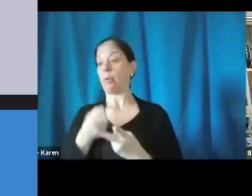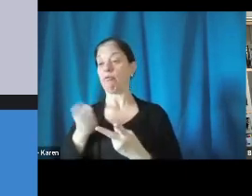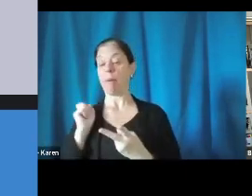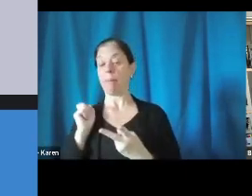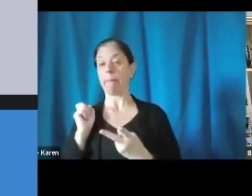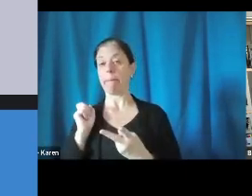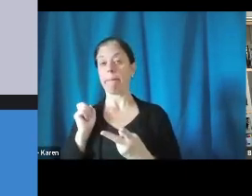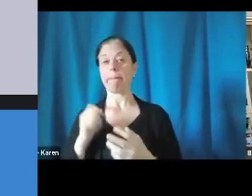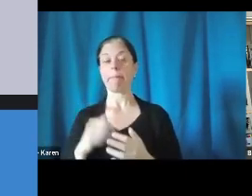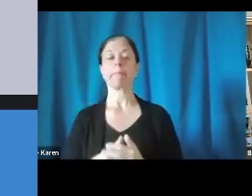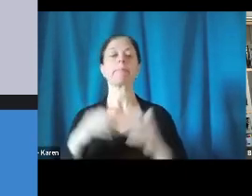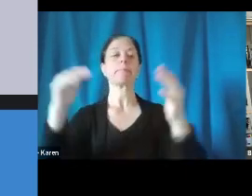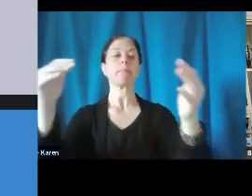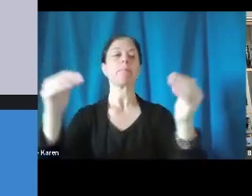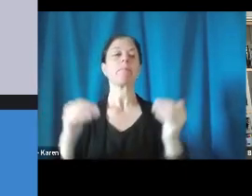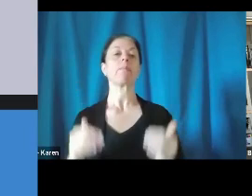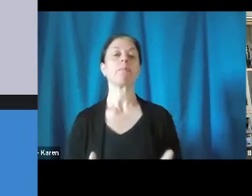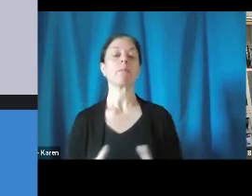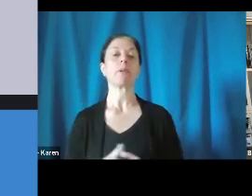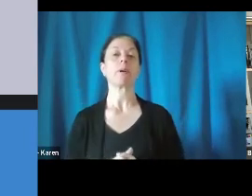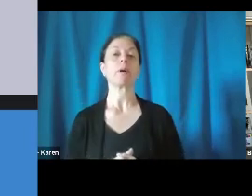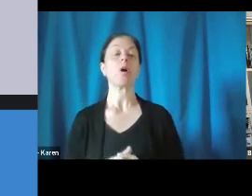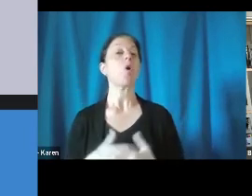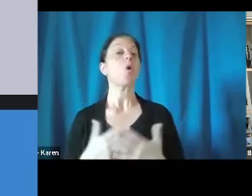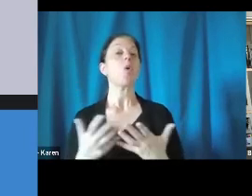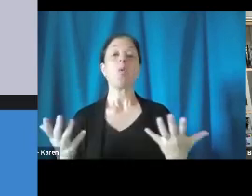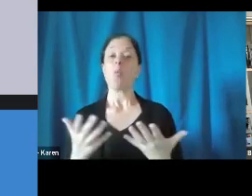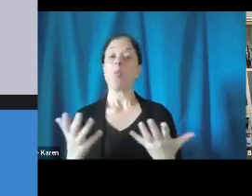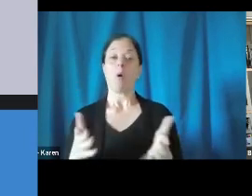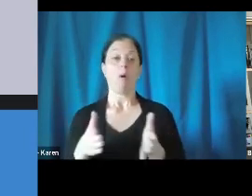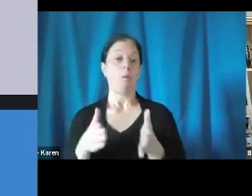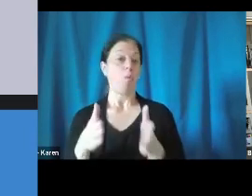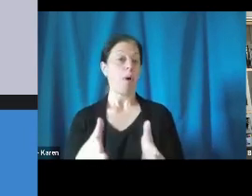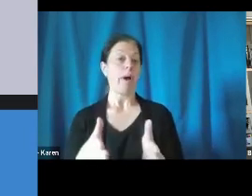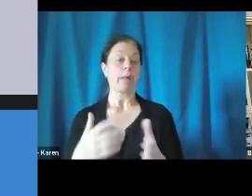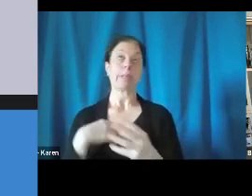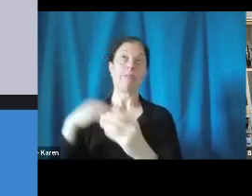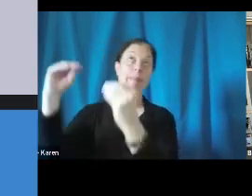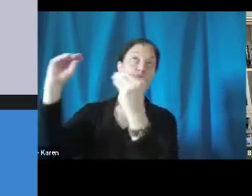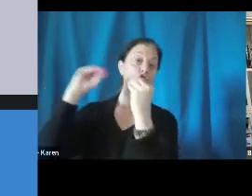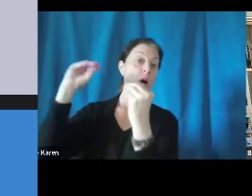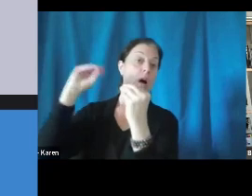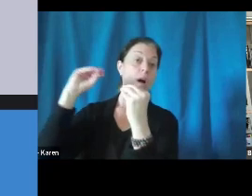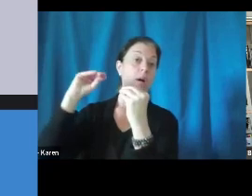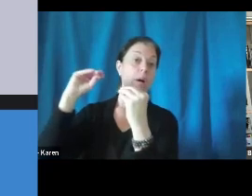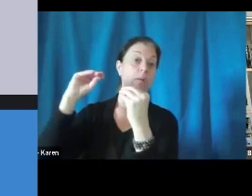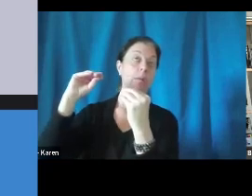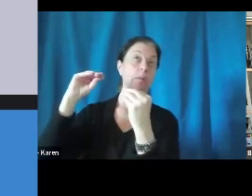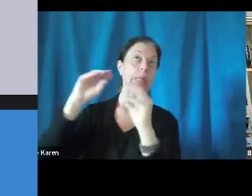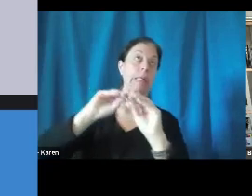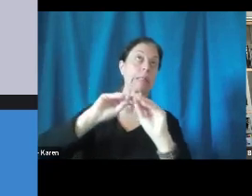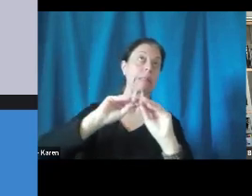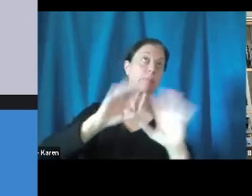about disability? And where did those assumptions come from?